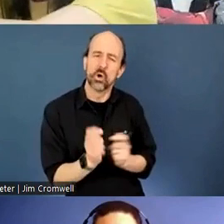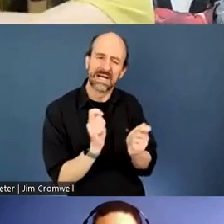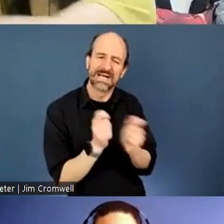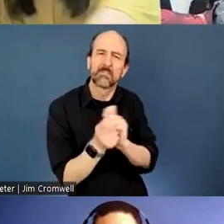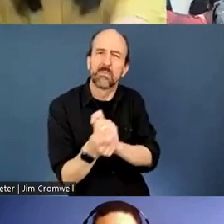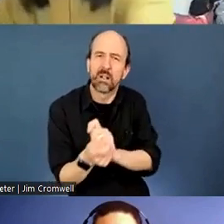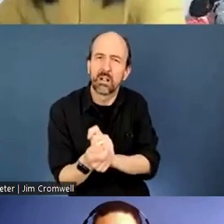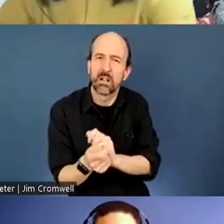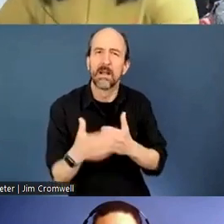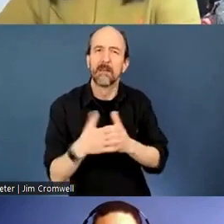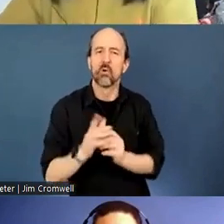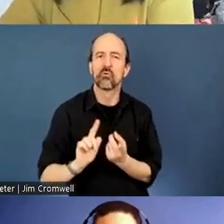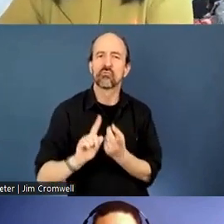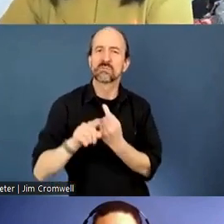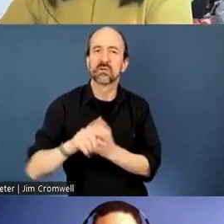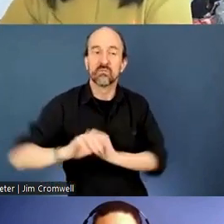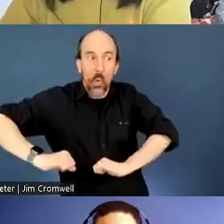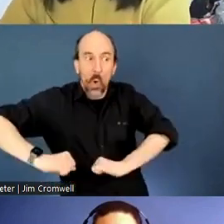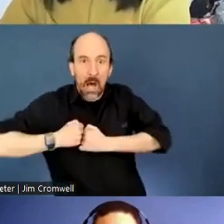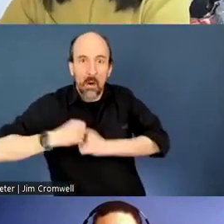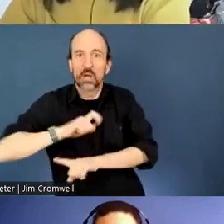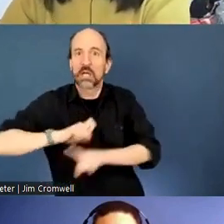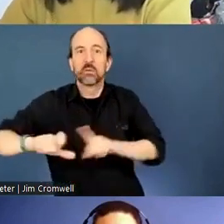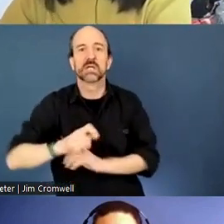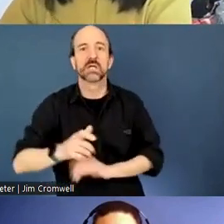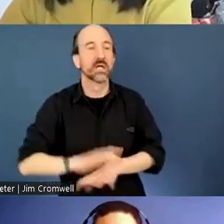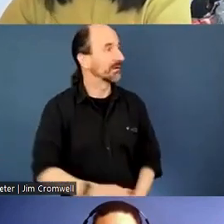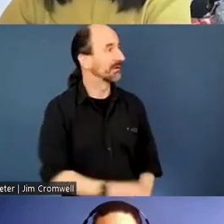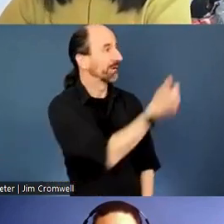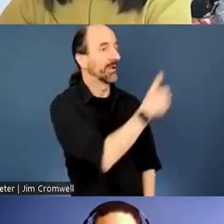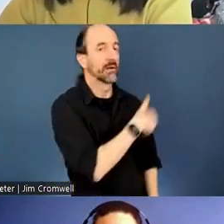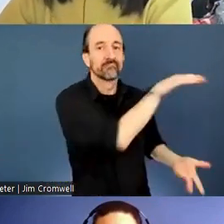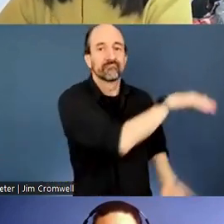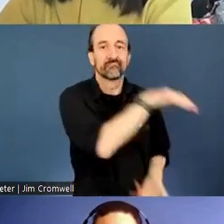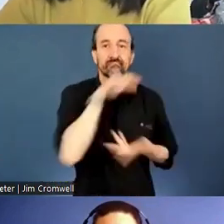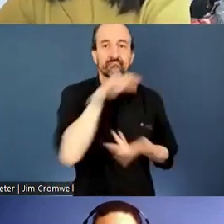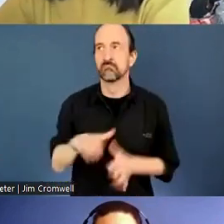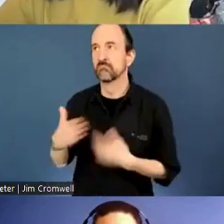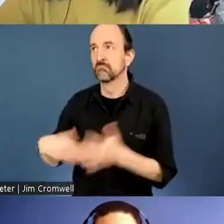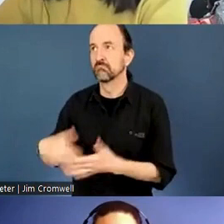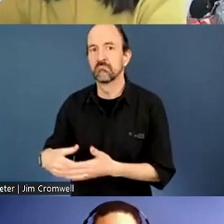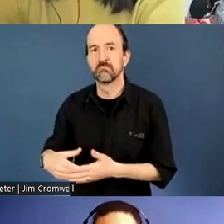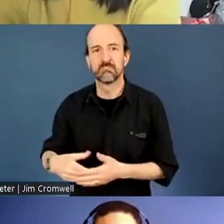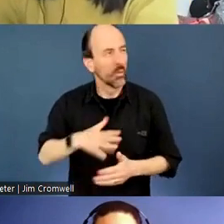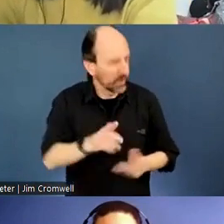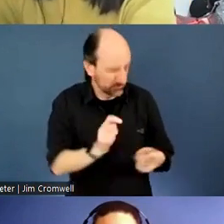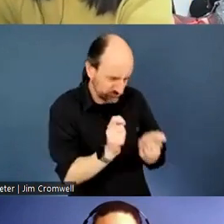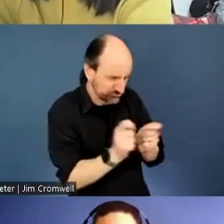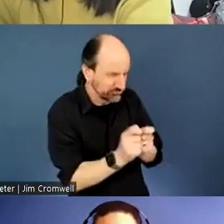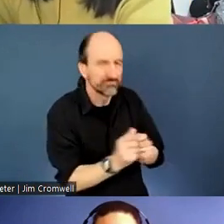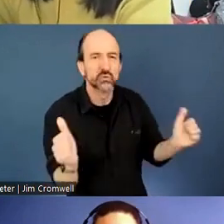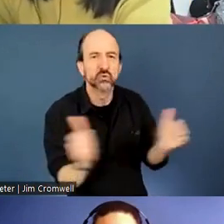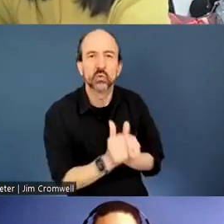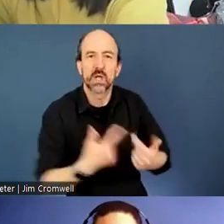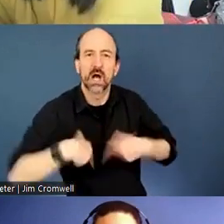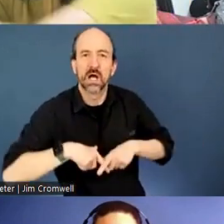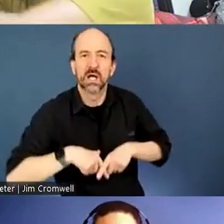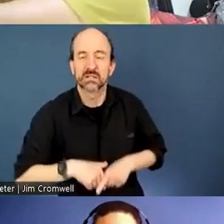community and what we want to collect and the data that we can. And so because we have been emphasising through our